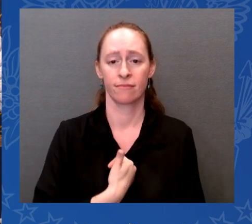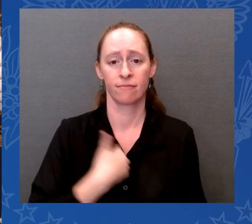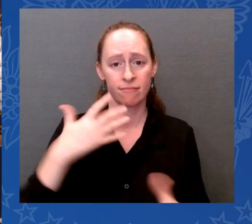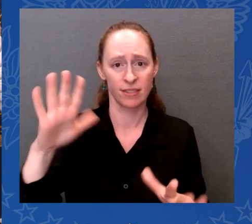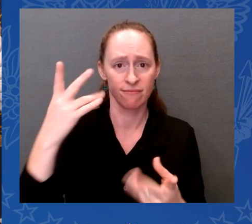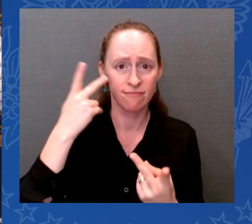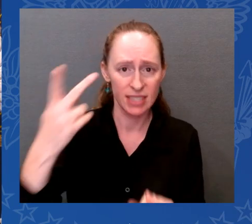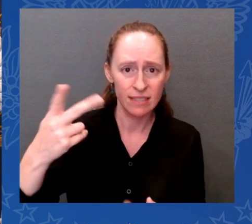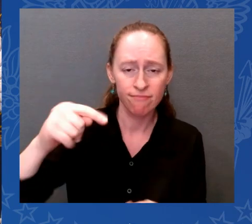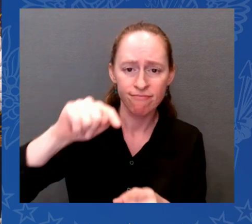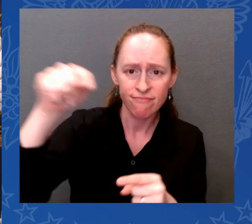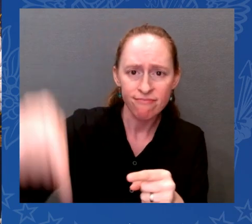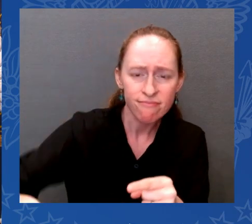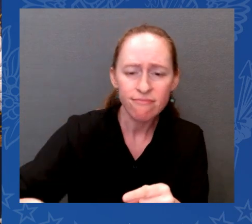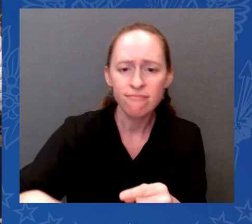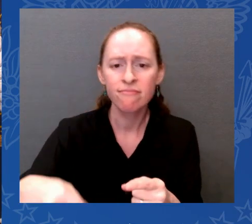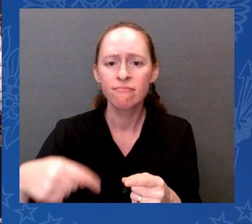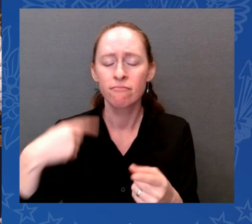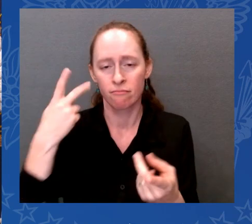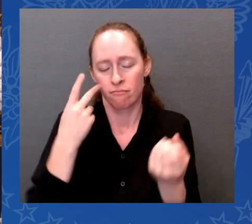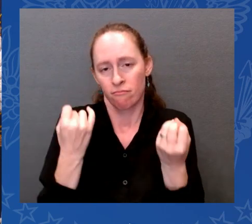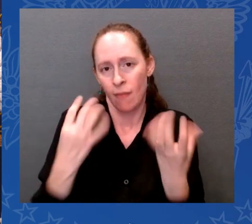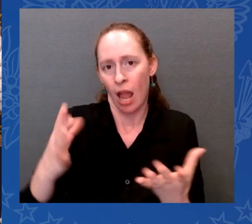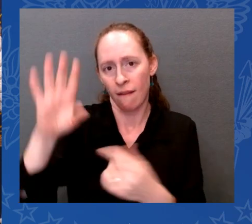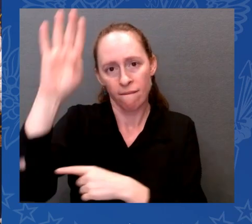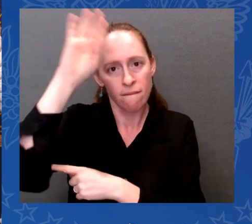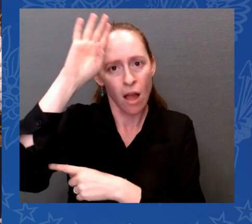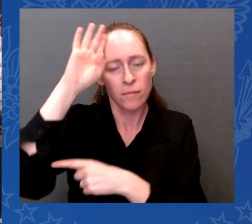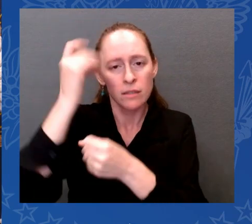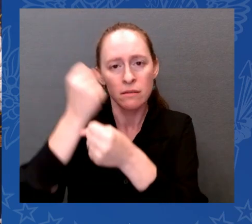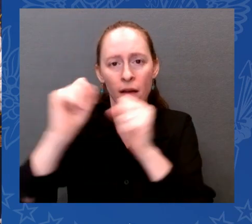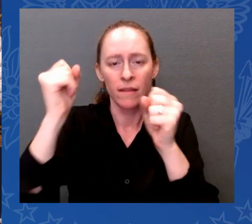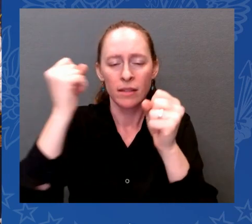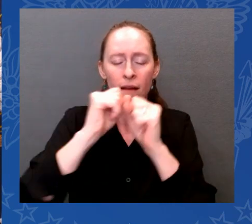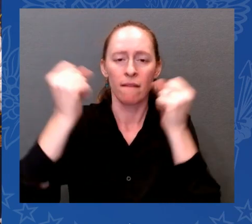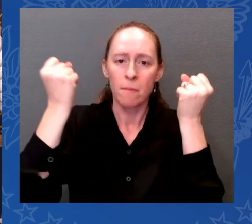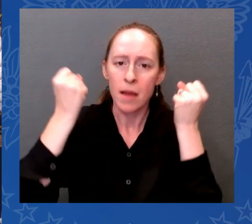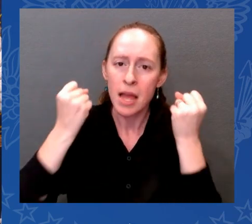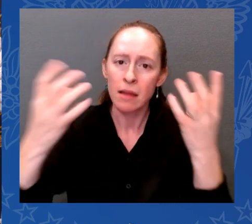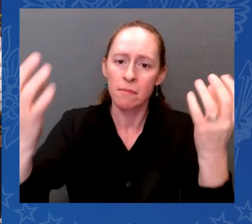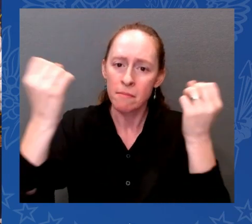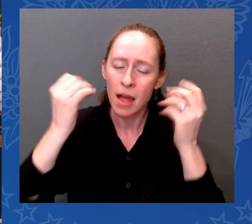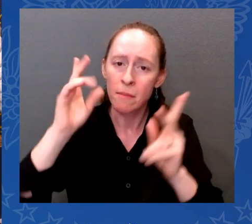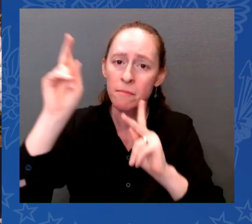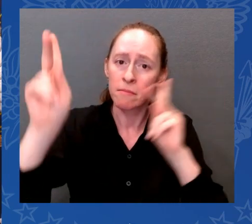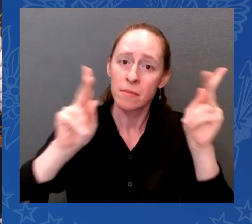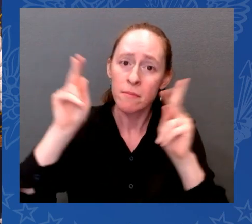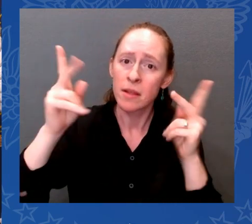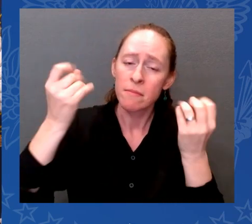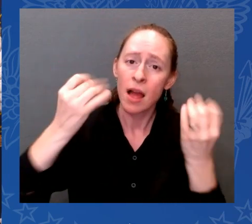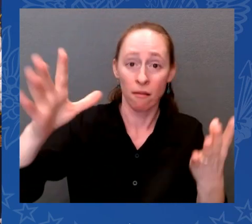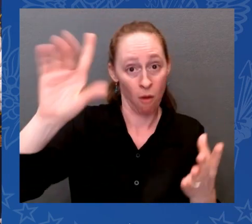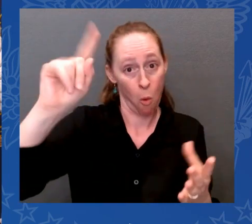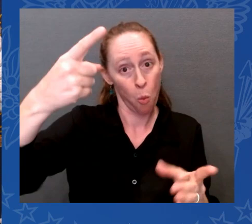and answered the call -- not just for fires, just answered the call. And in some cases, their own homes and firehouses